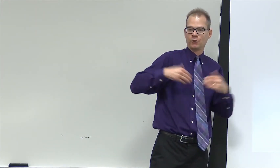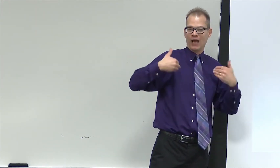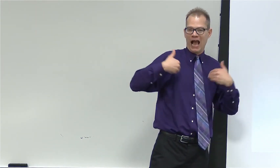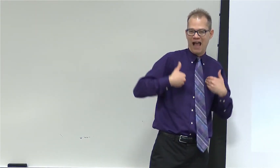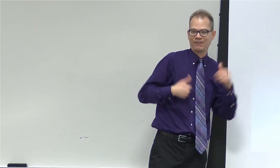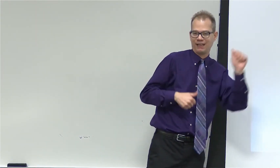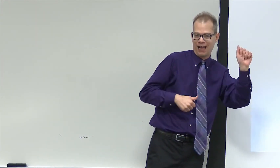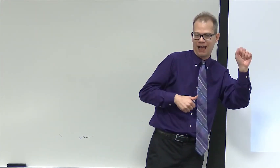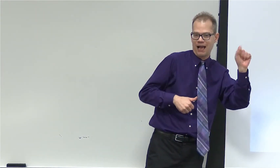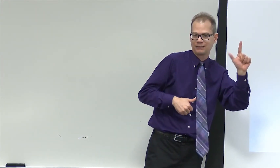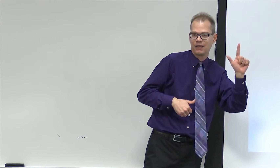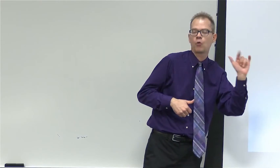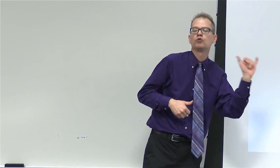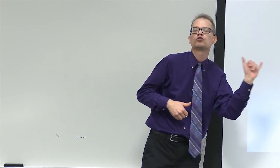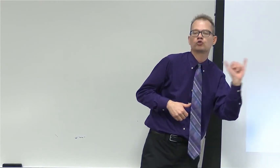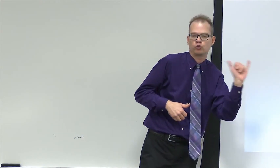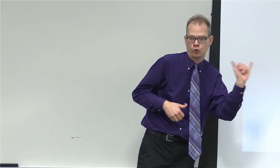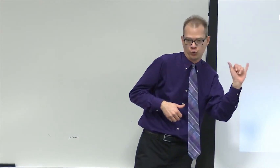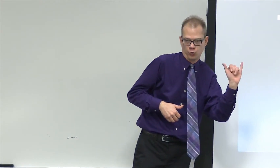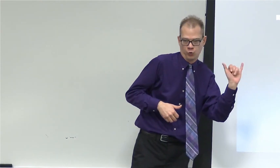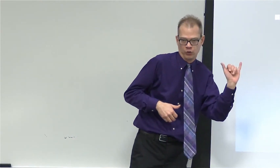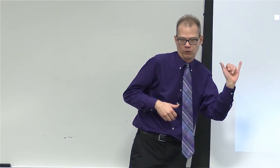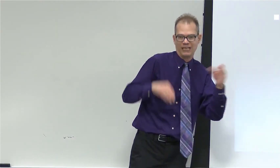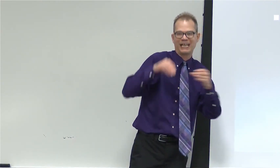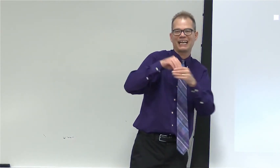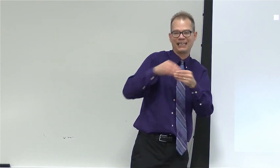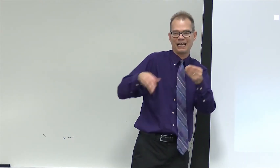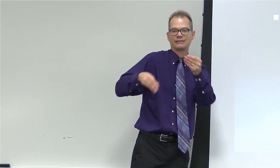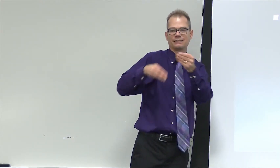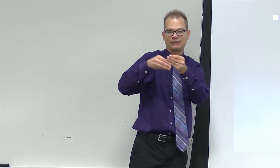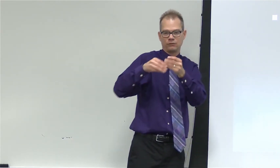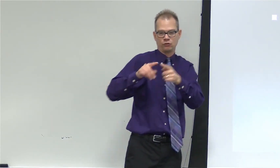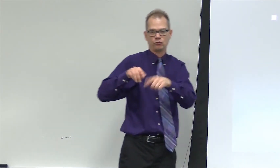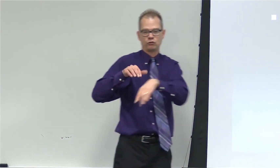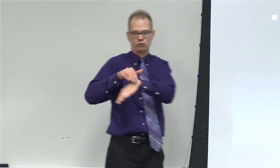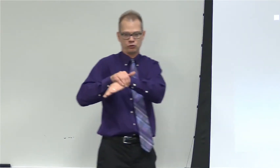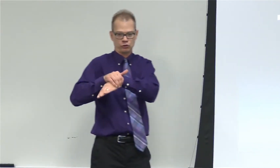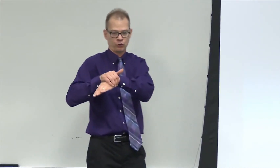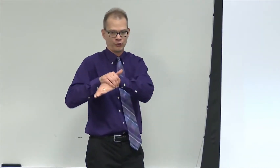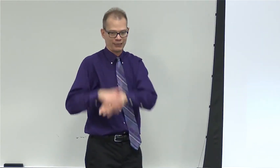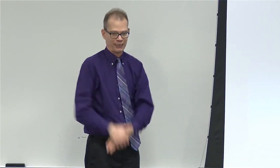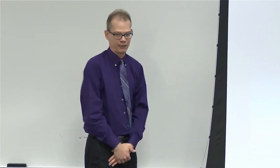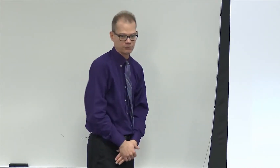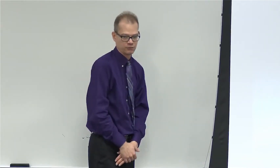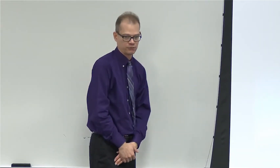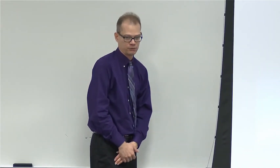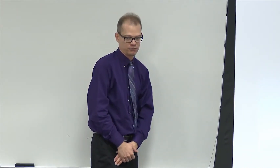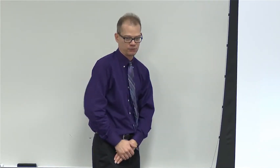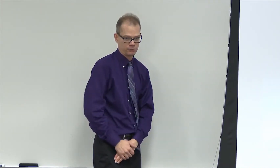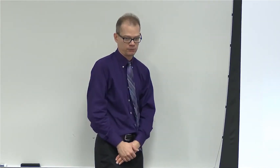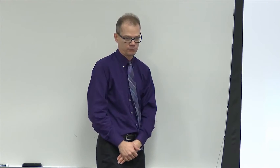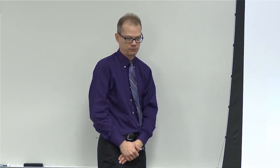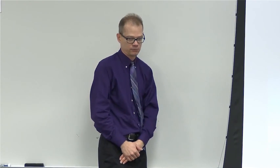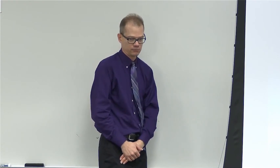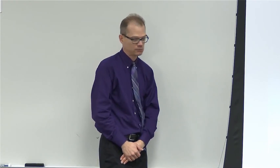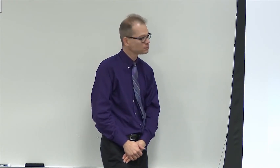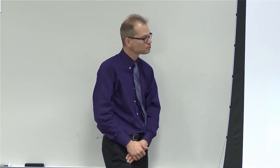This shows that there is a benefit to having ASL as well, having a bilingual education or knowledge